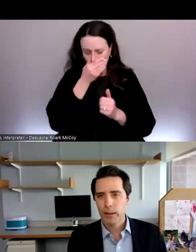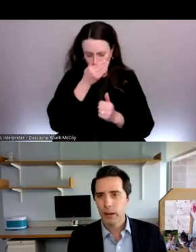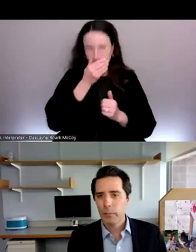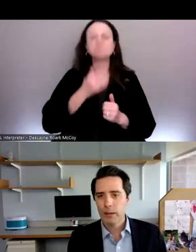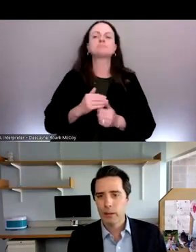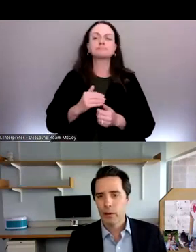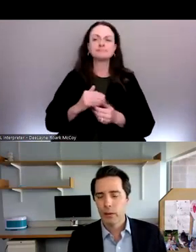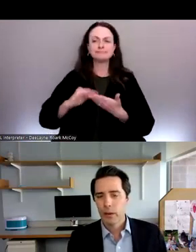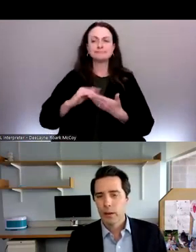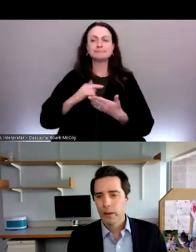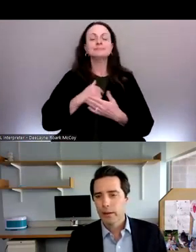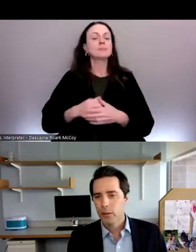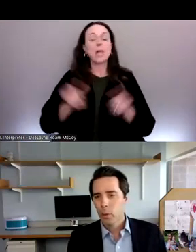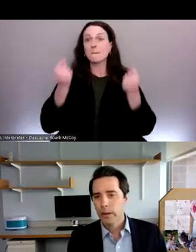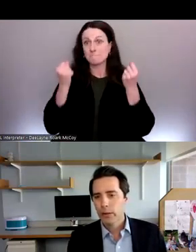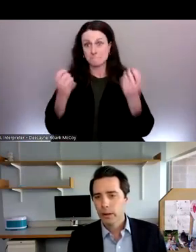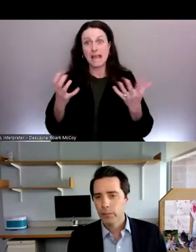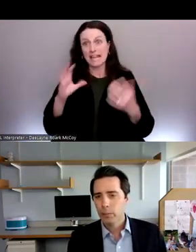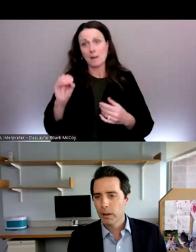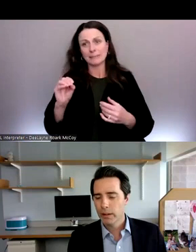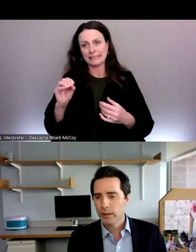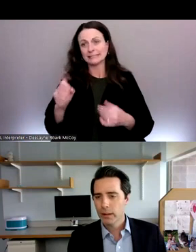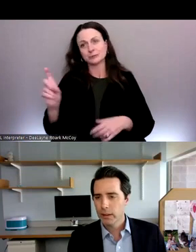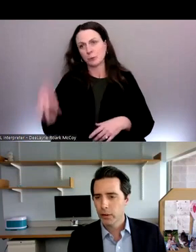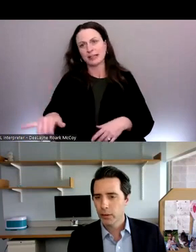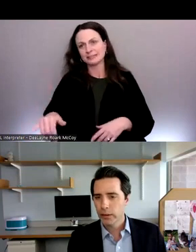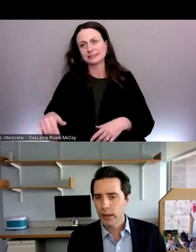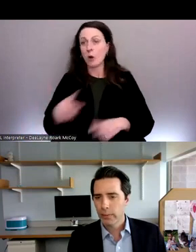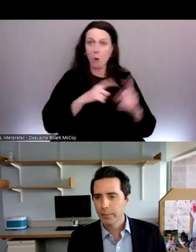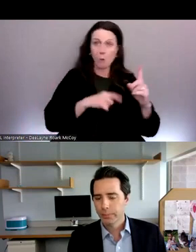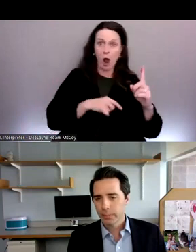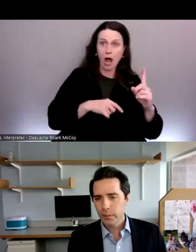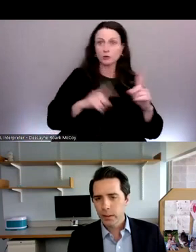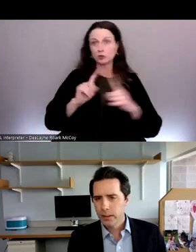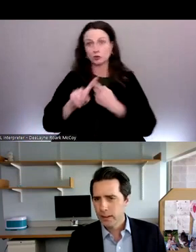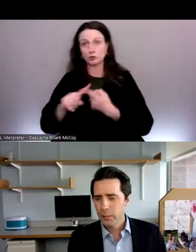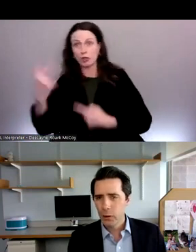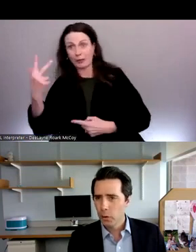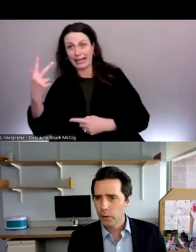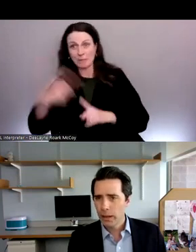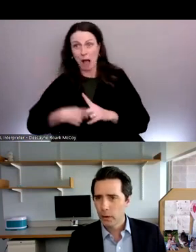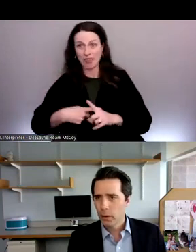many companies so there's a one to three month test turnaround time